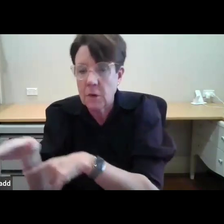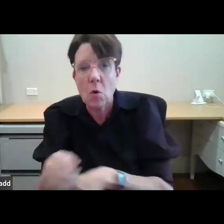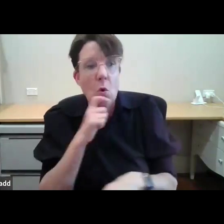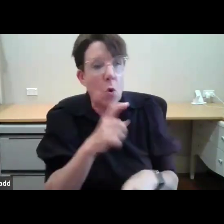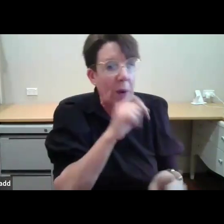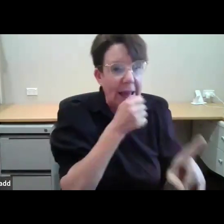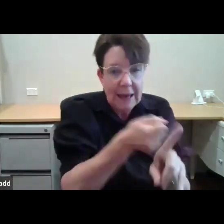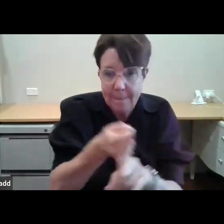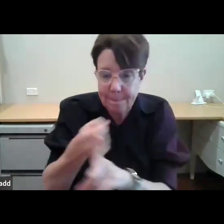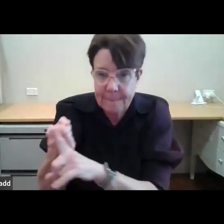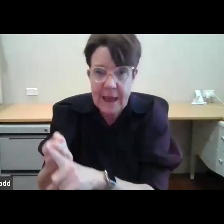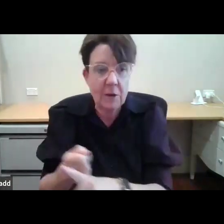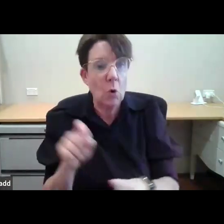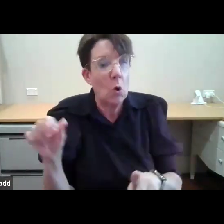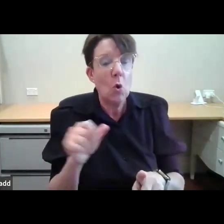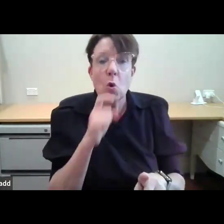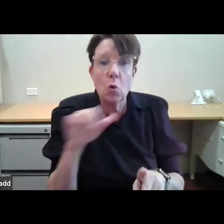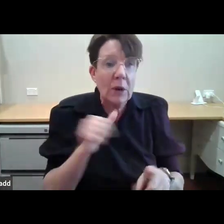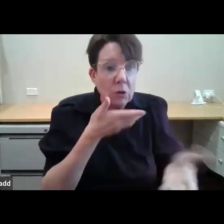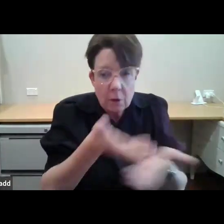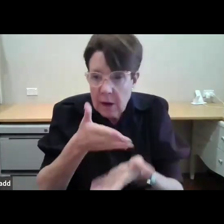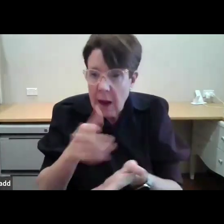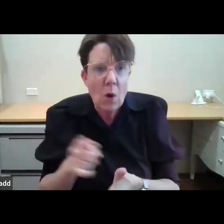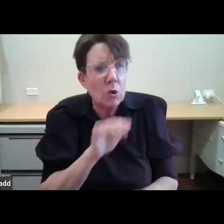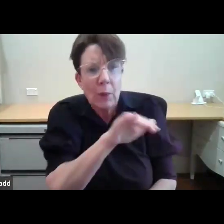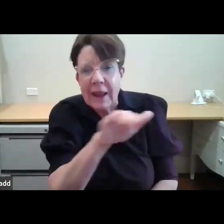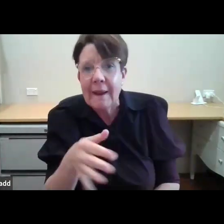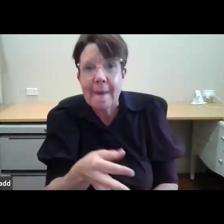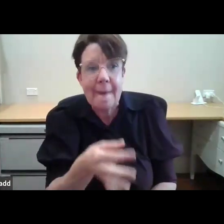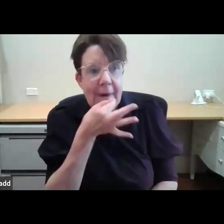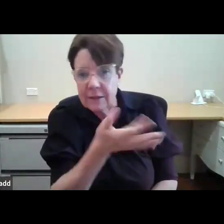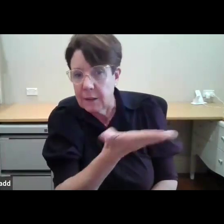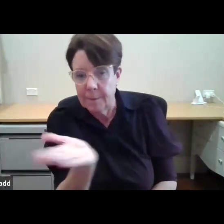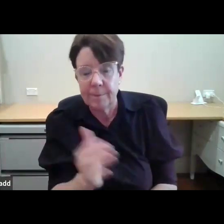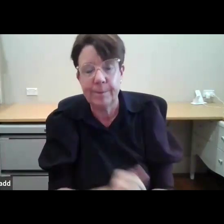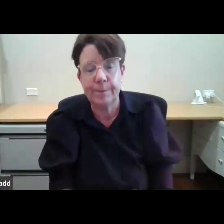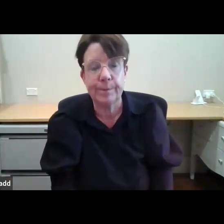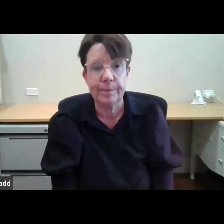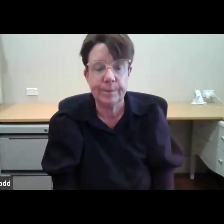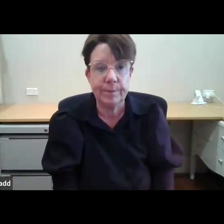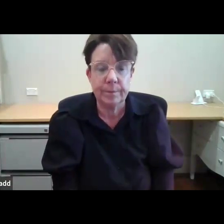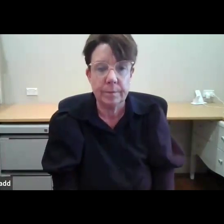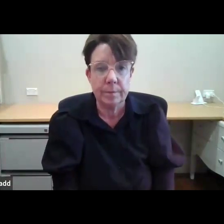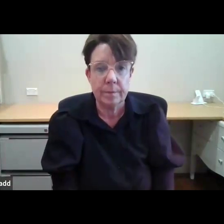And influential about our suppliers who we employ, how we work, also making decisions around travel.